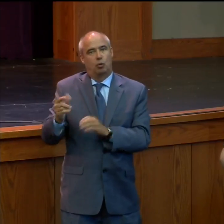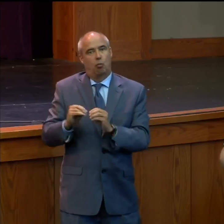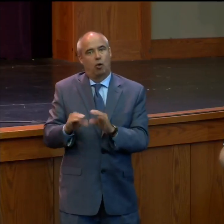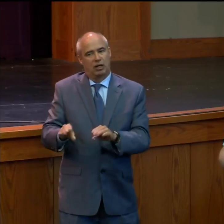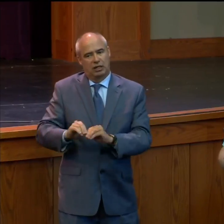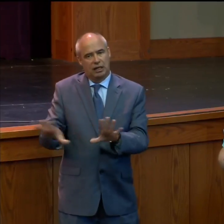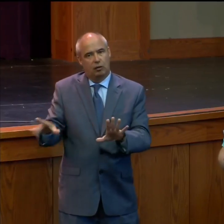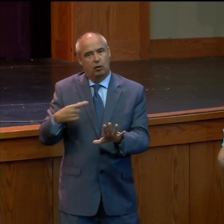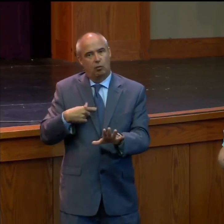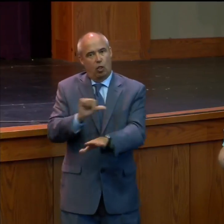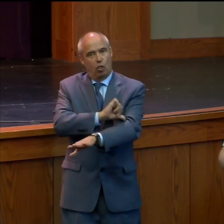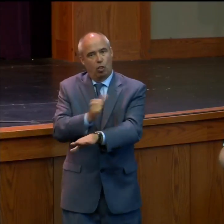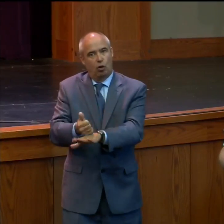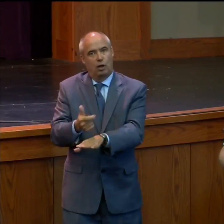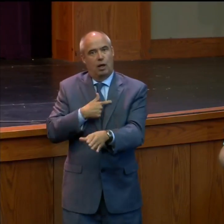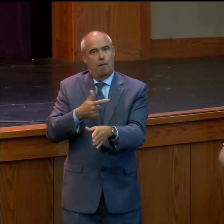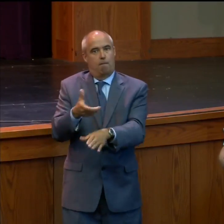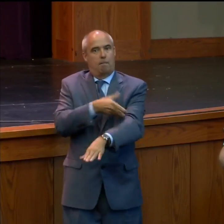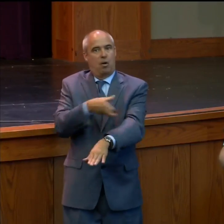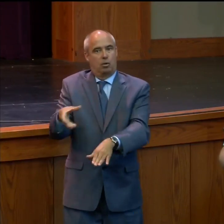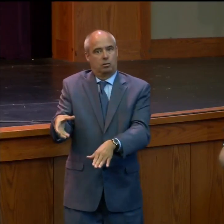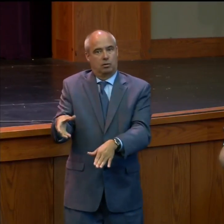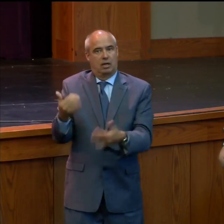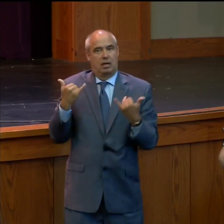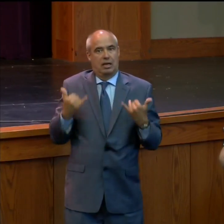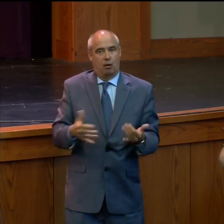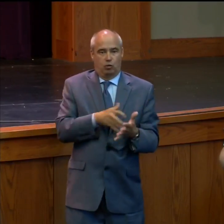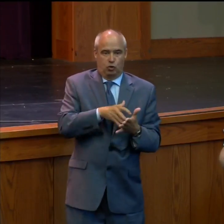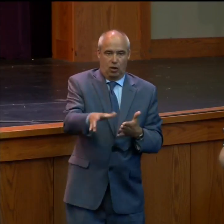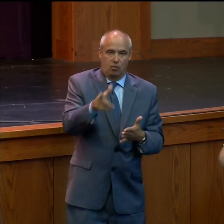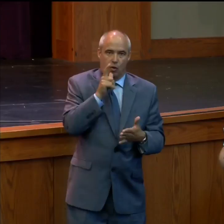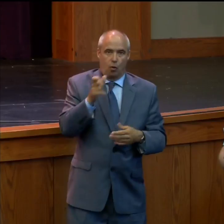AUTHORITY AND POWERS. CURRENTLY THE DRAFT TAKES US BACKWARDS.